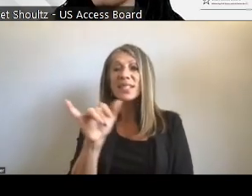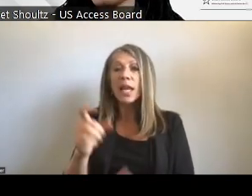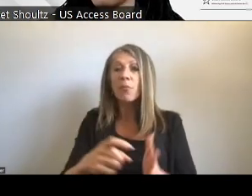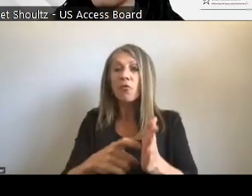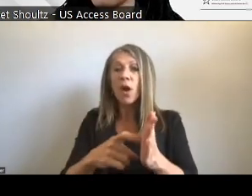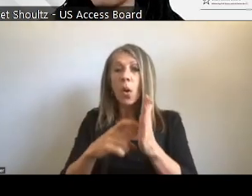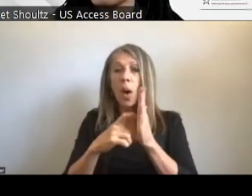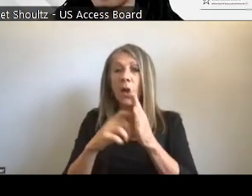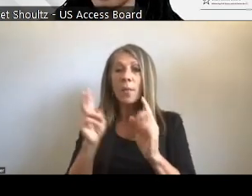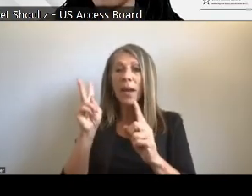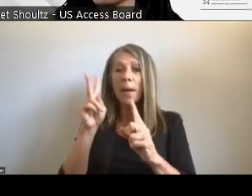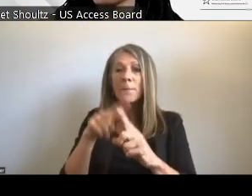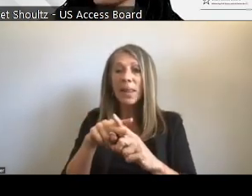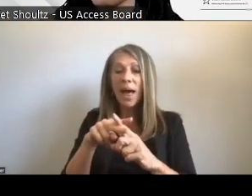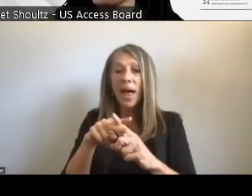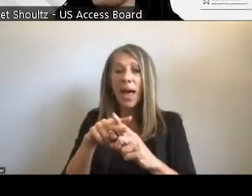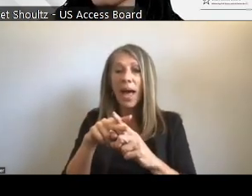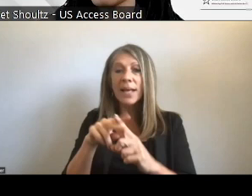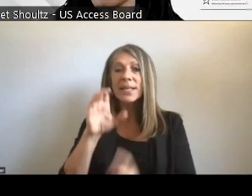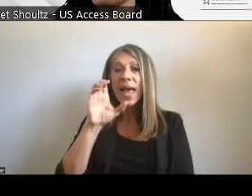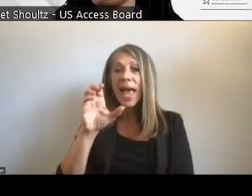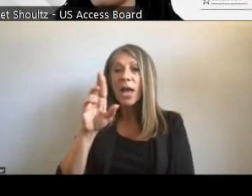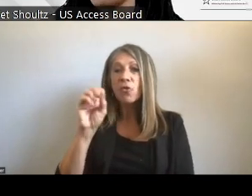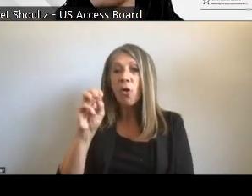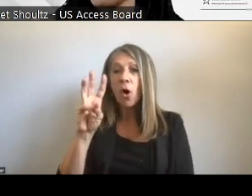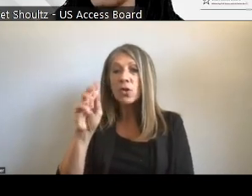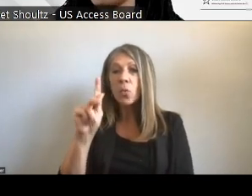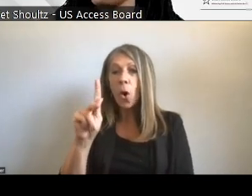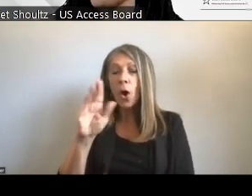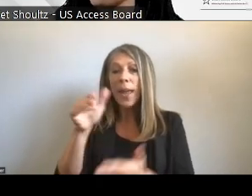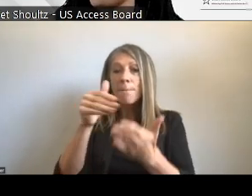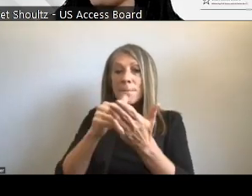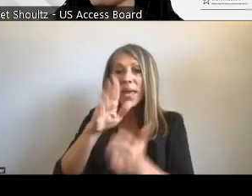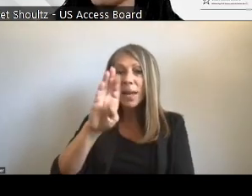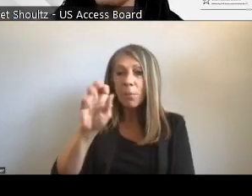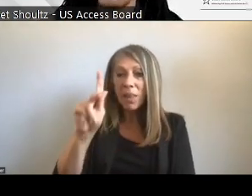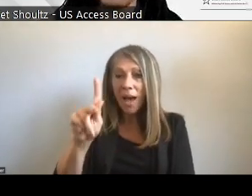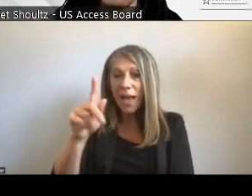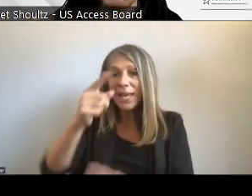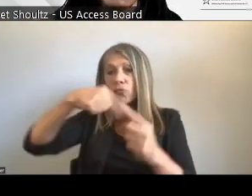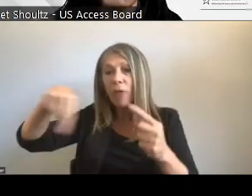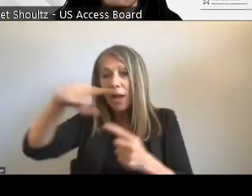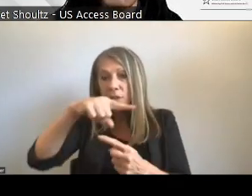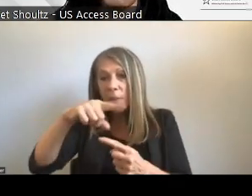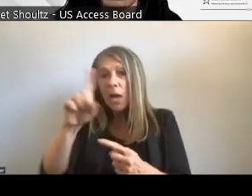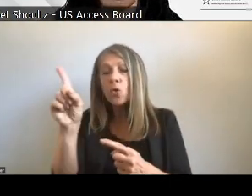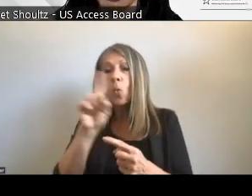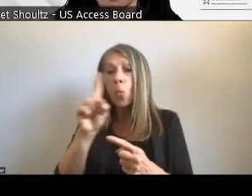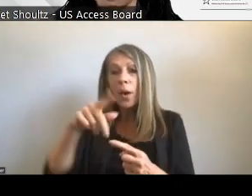applies at crosswalks at mid-block and roundabouts where pedestrian crossing is prohibited.